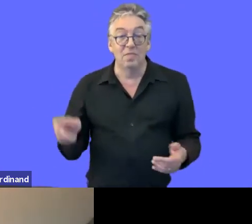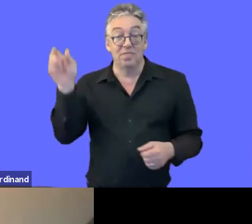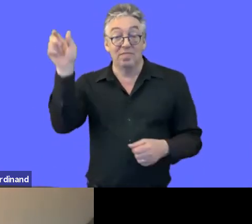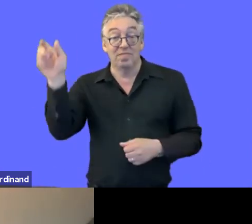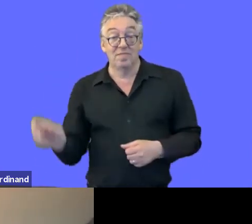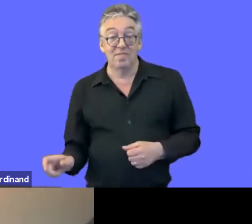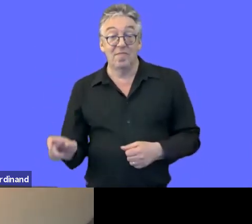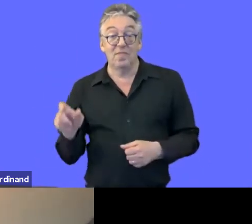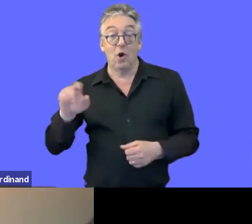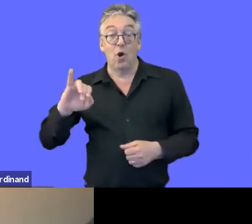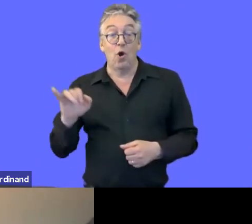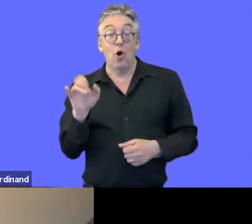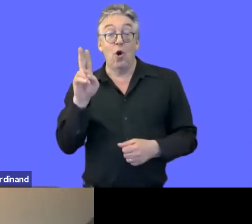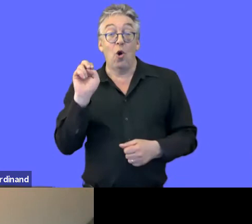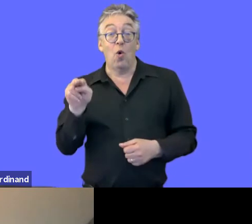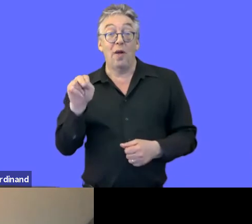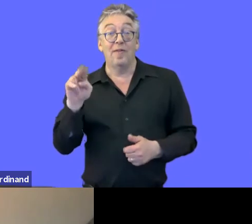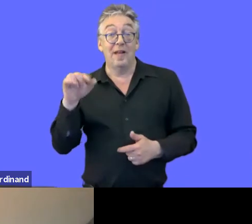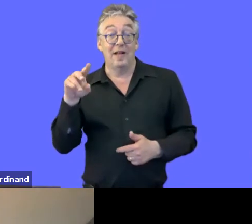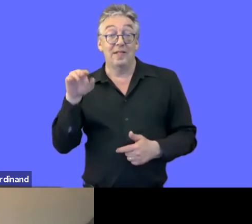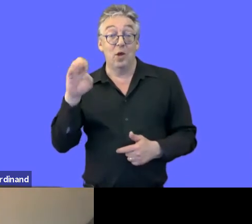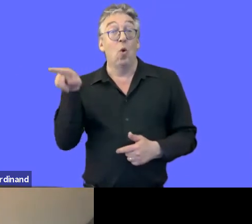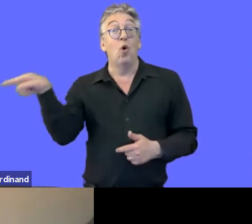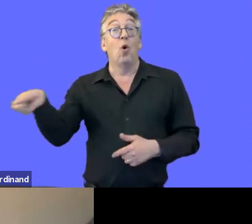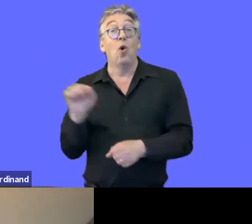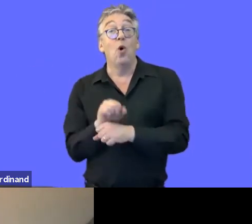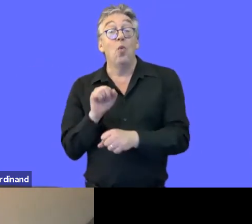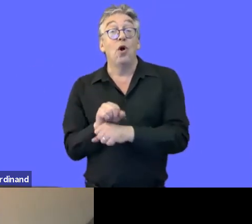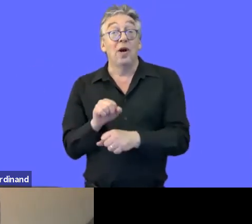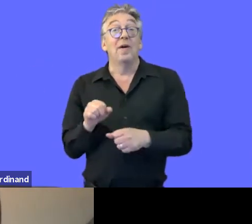He is Human Rights Advisor at the International Disability Alliance